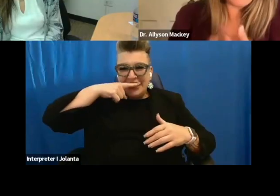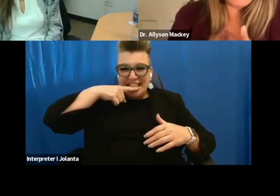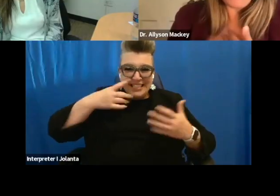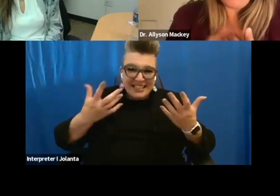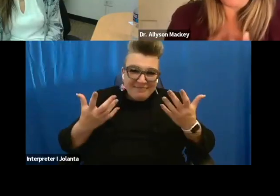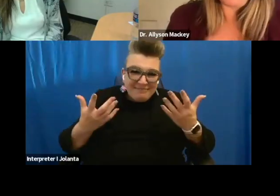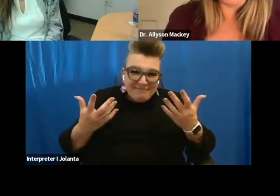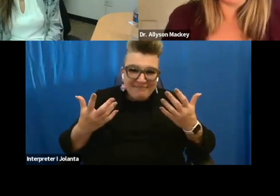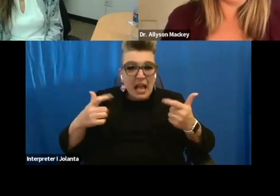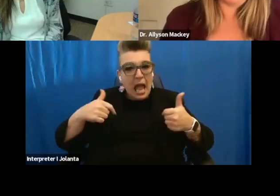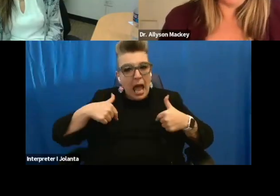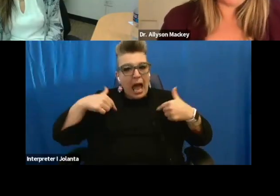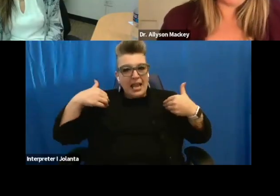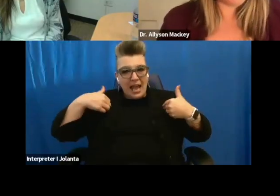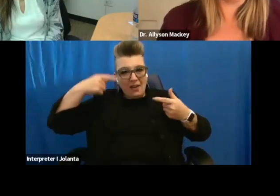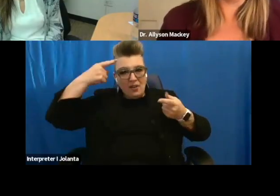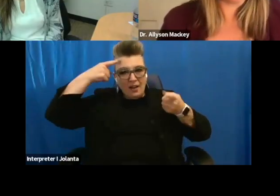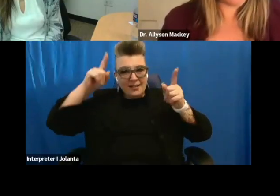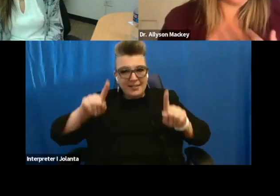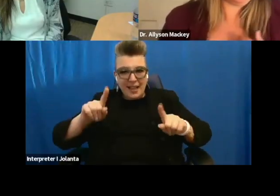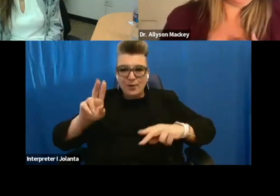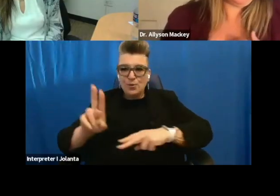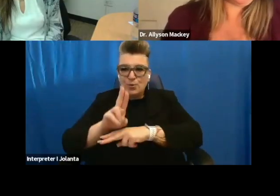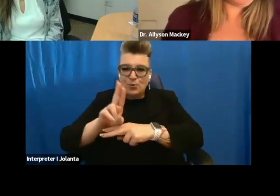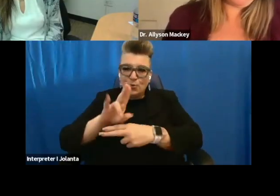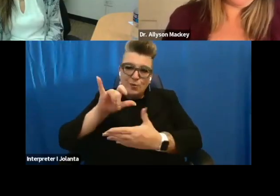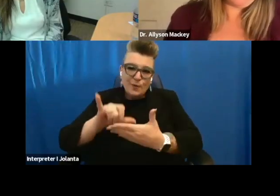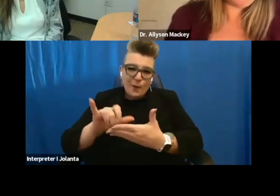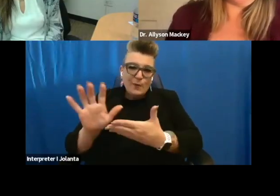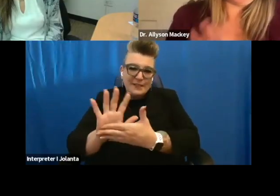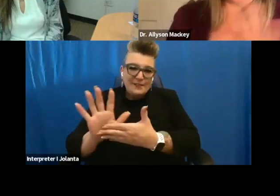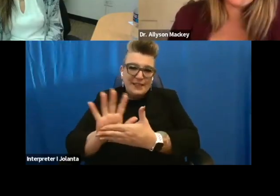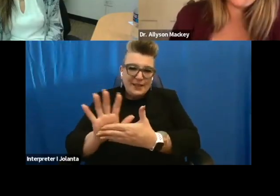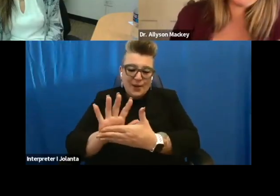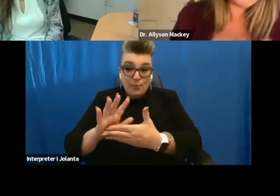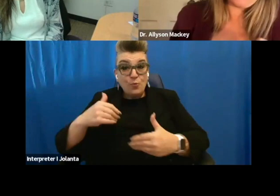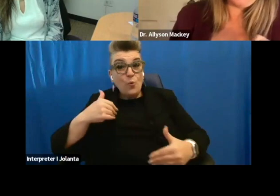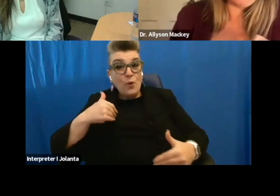consent to use those videos uh and we do have a set of videos where parents have given us